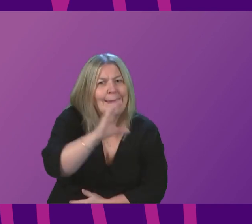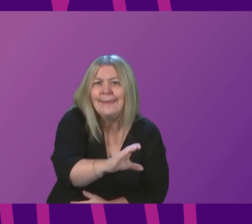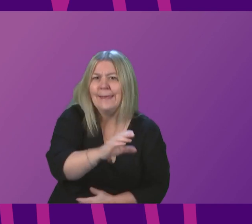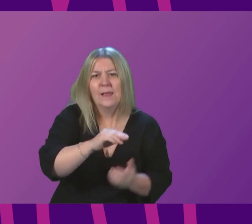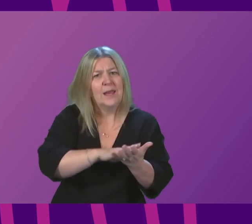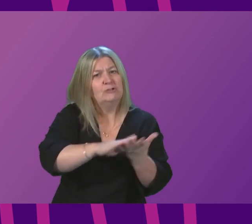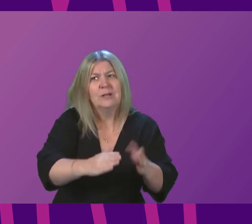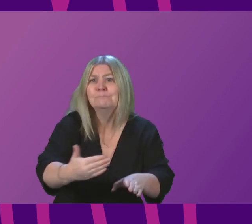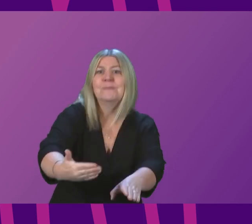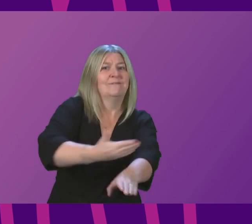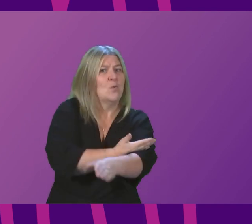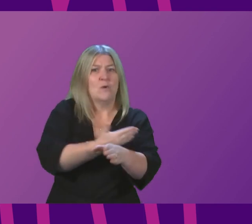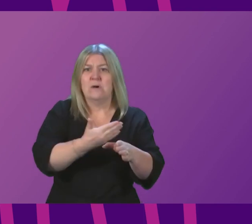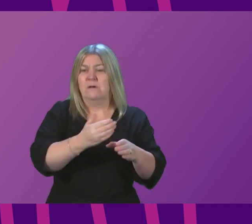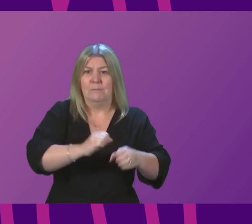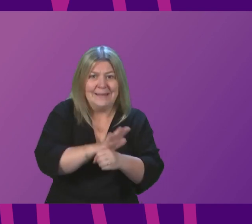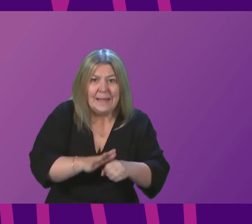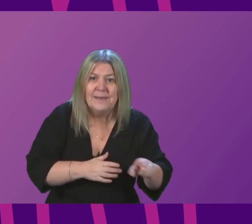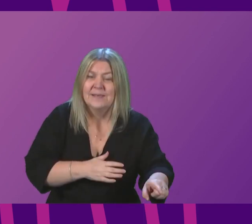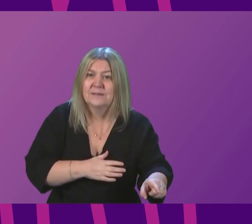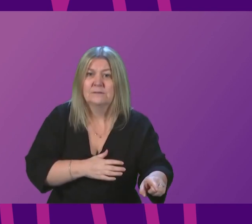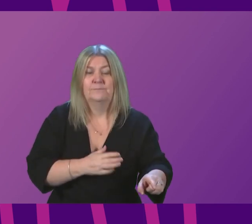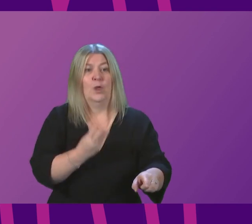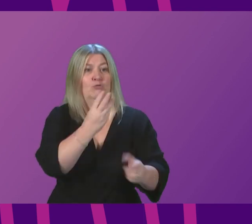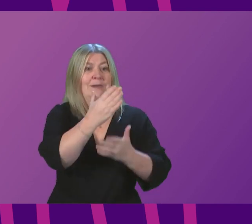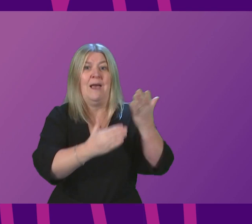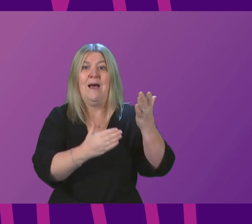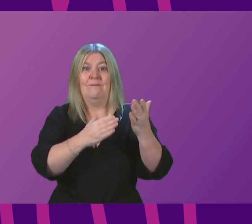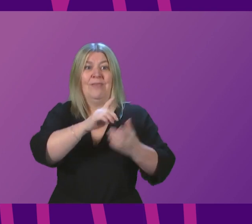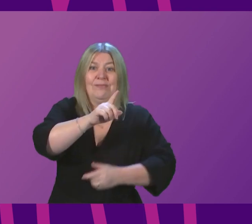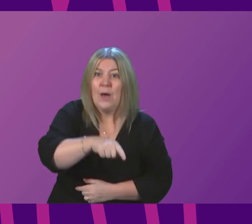before the pandemic. There were more than 3,500 nursing and midwifery vacancies.